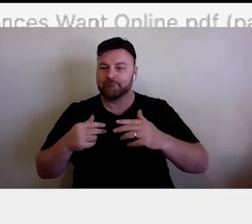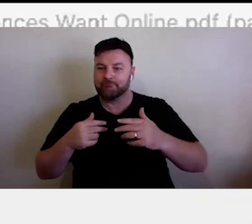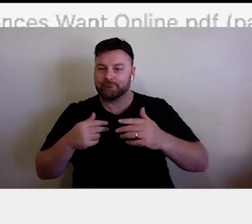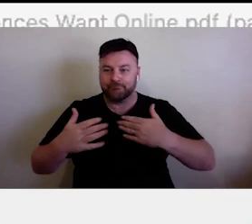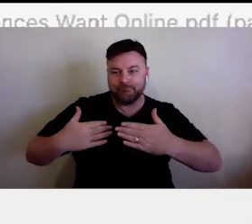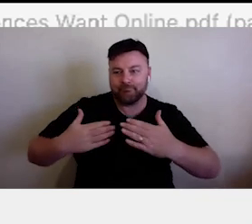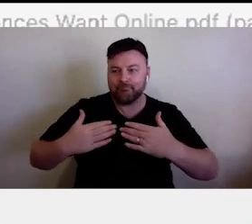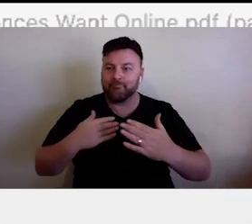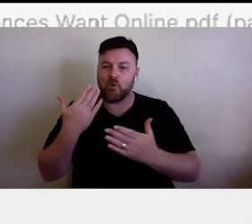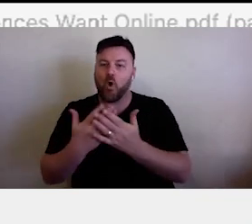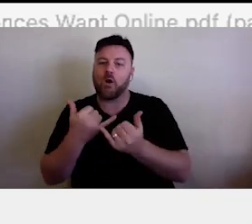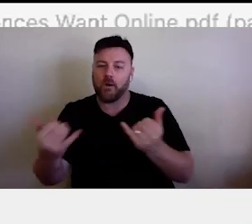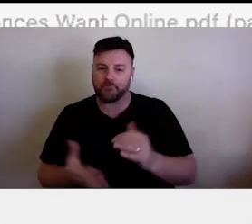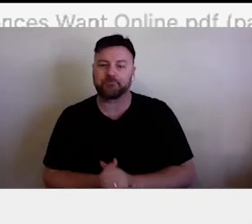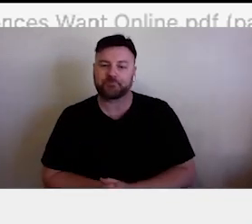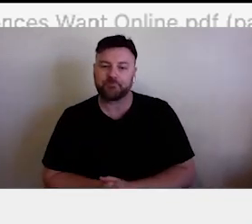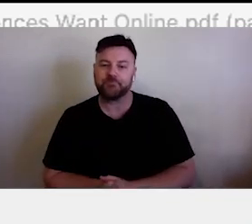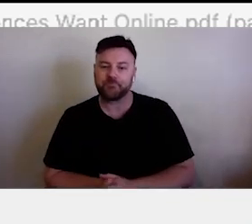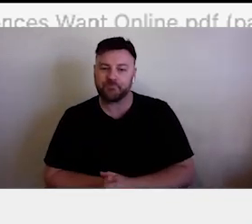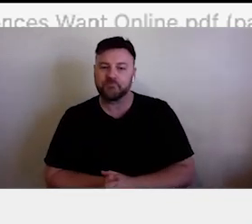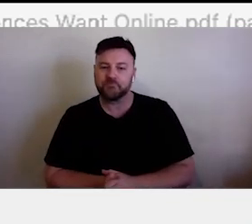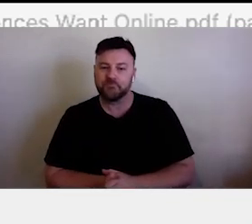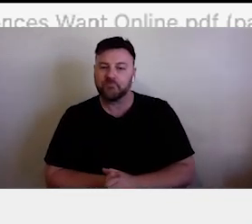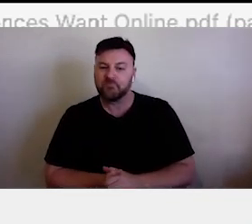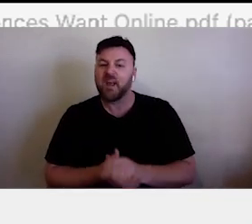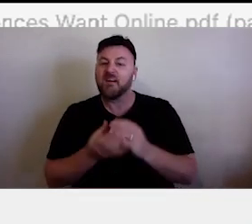nothing concrete planned, or who have recently begun. And then